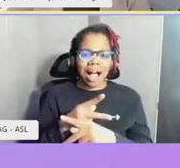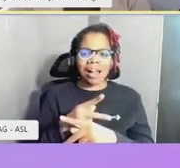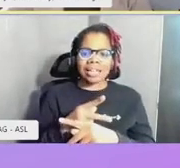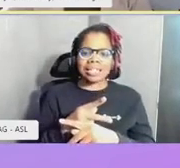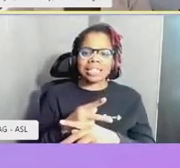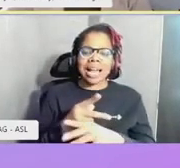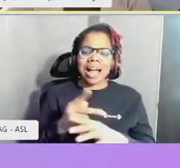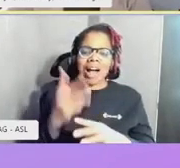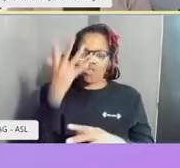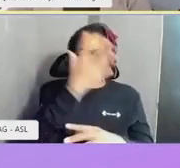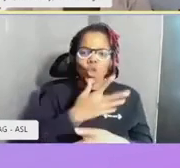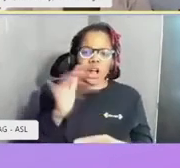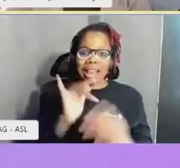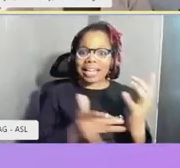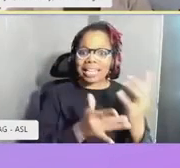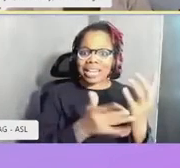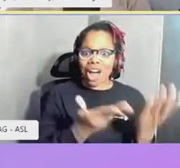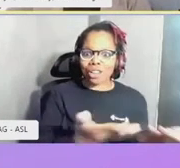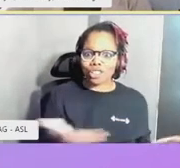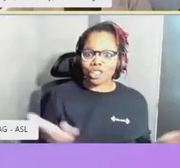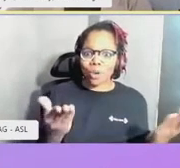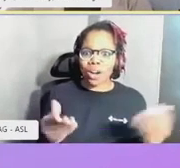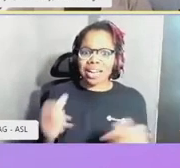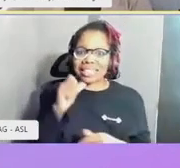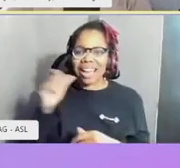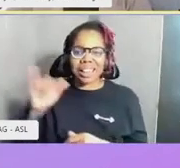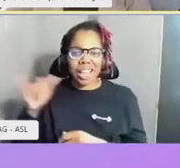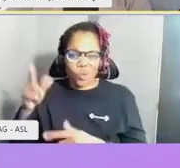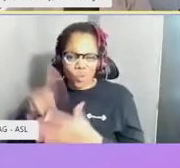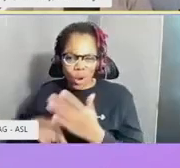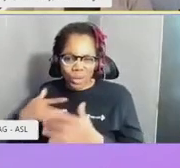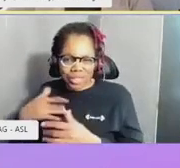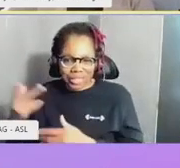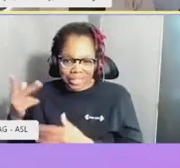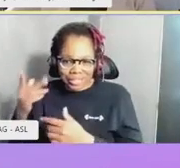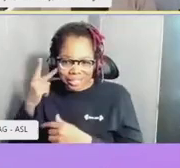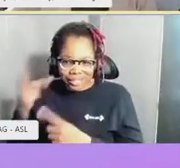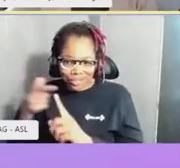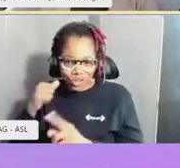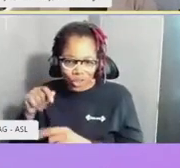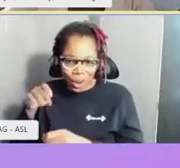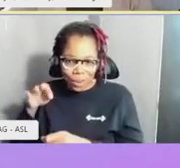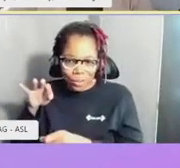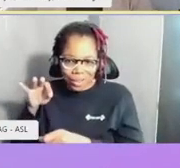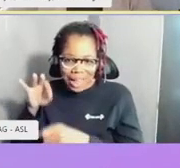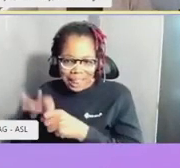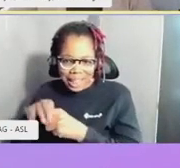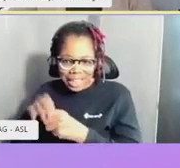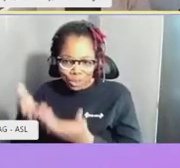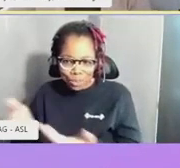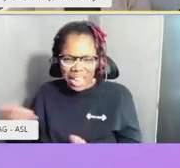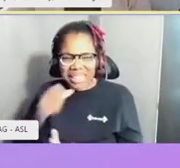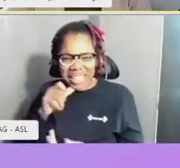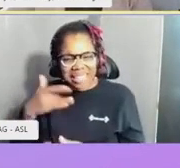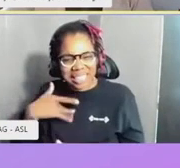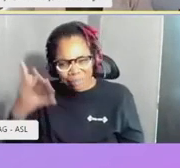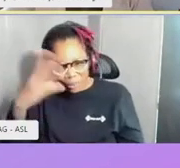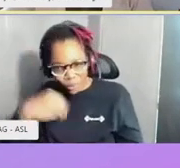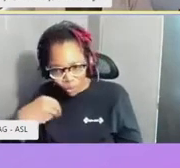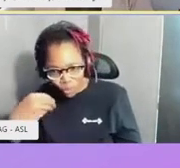a voting center to see them because they are designed with the kind of finish you would expect from a technology product, not what we've often